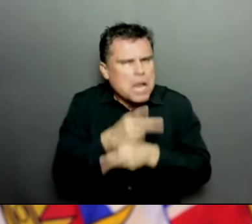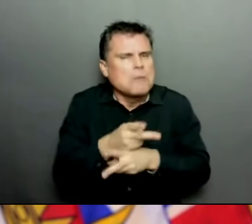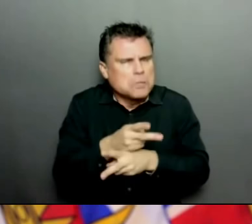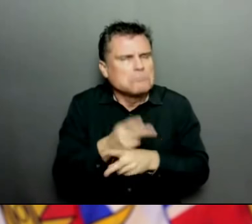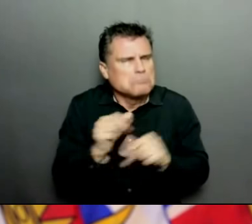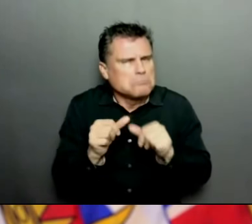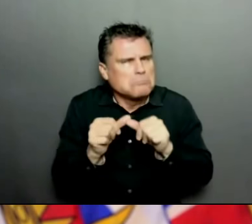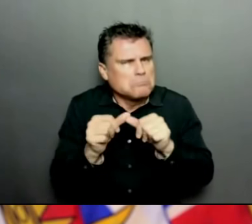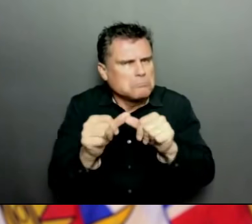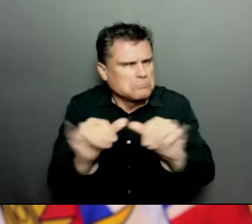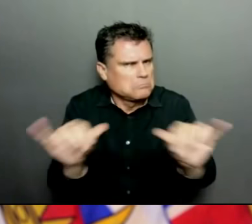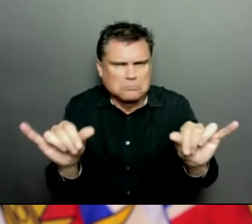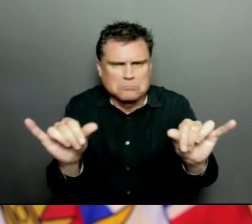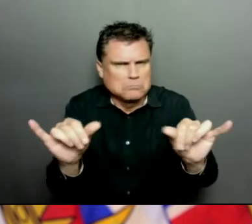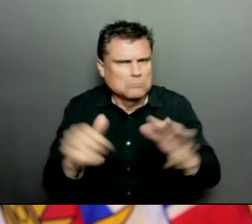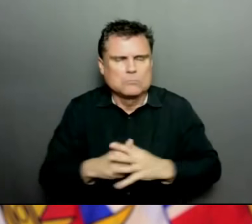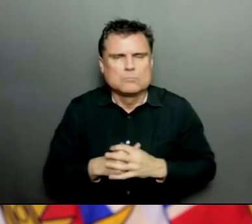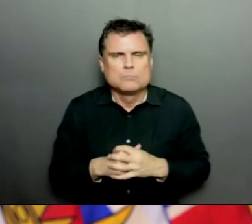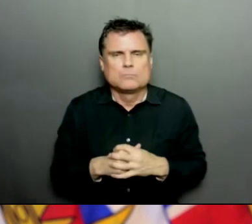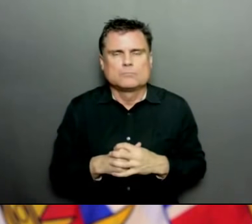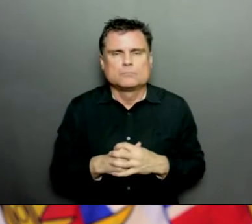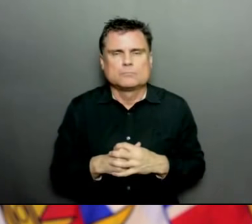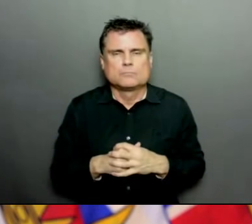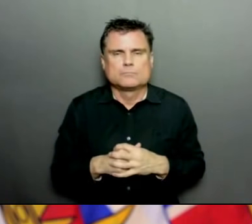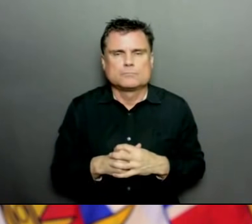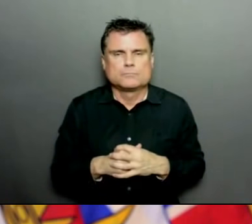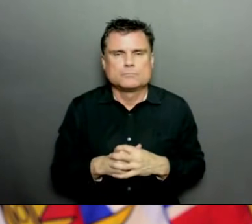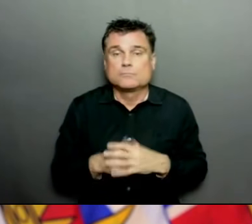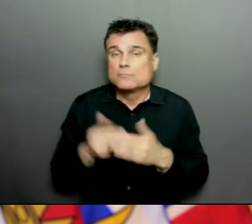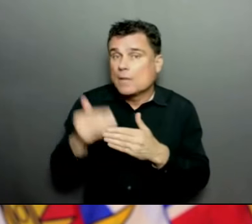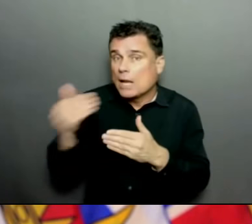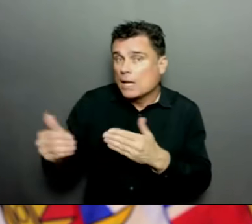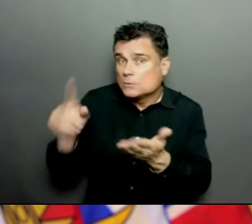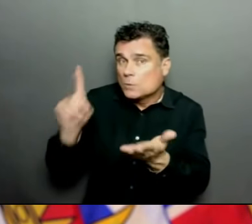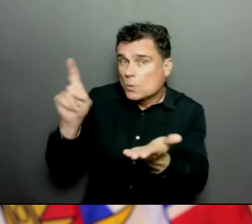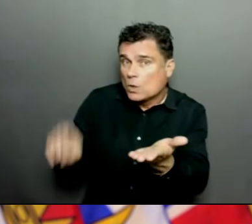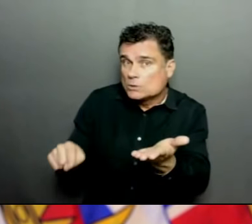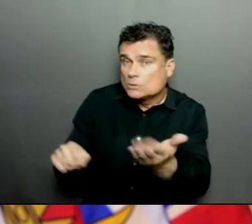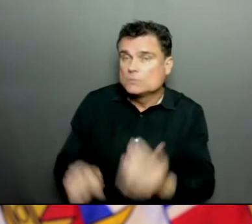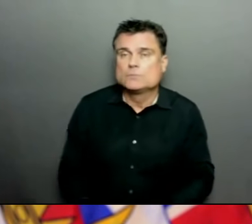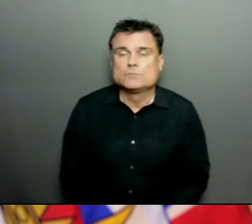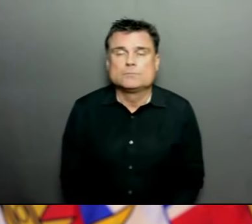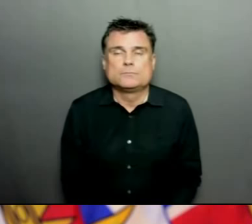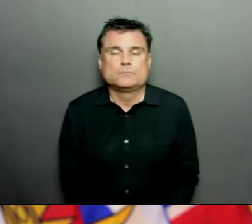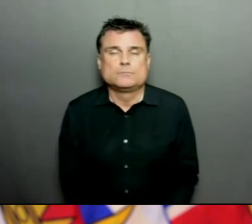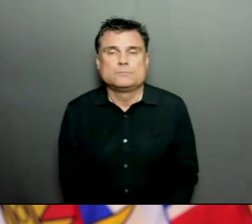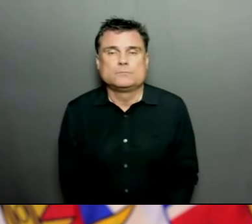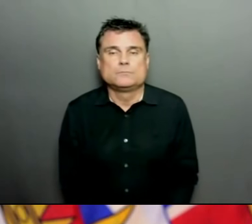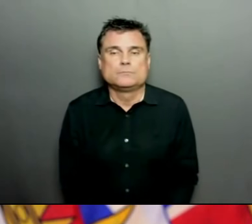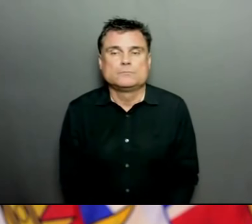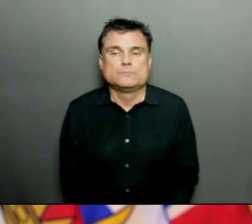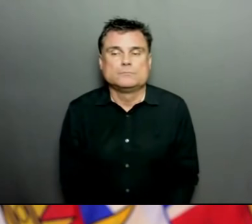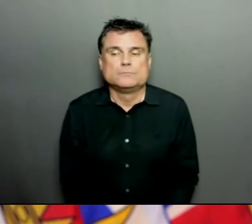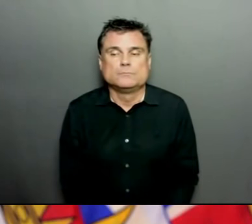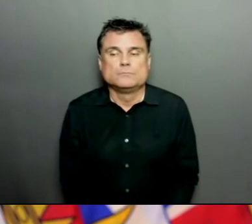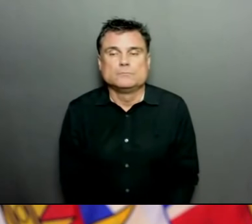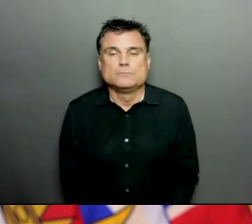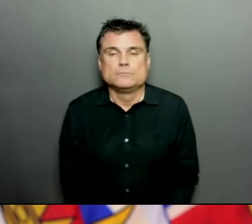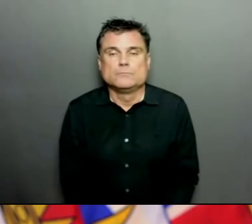Good afternoon, Doctor Henry. Thank you for taking my question. Earlier this month you said you wouldn't allow